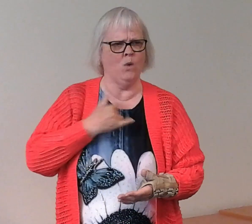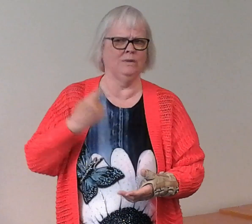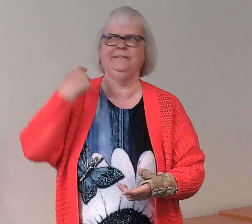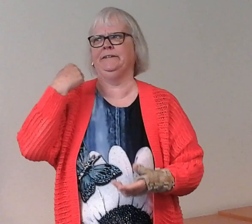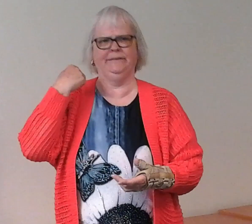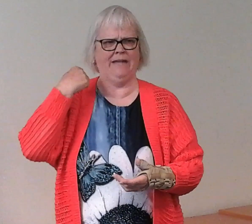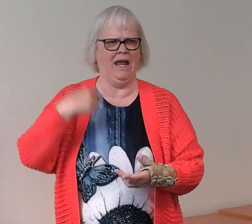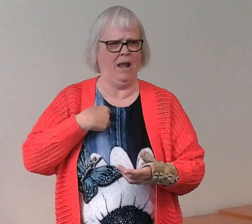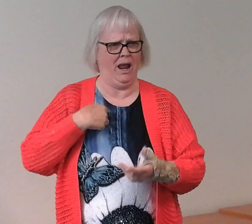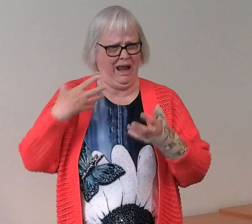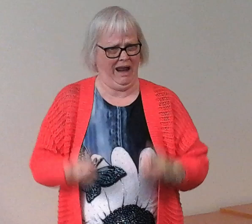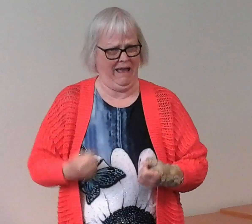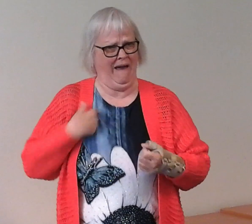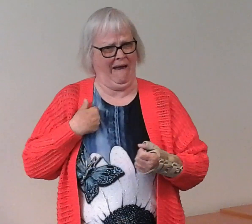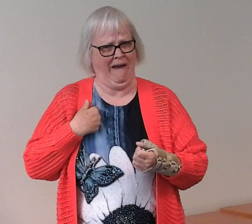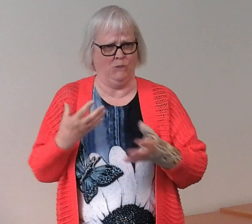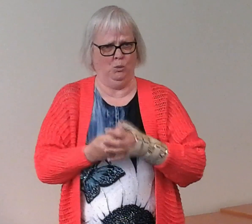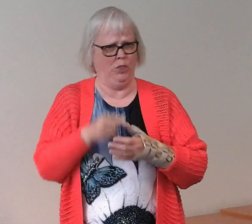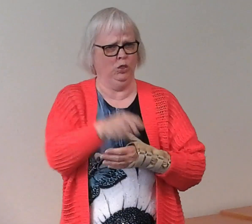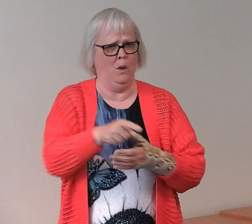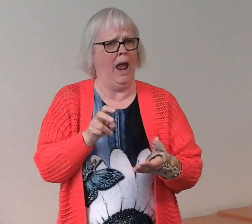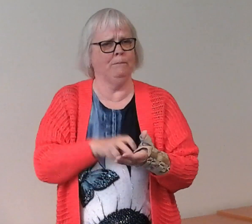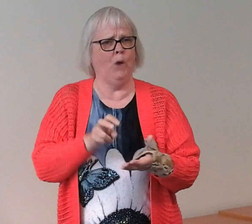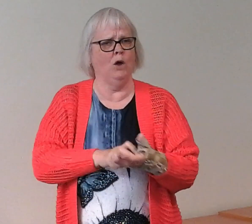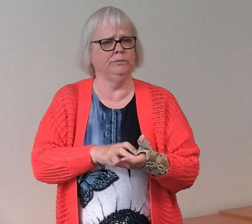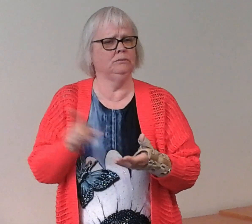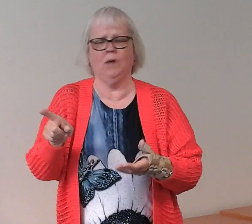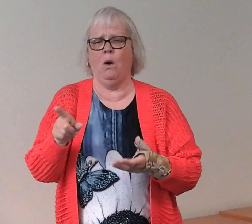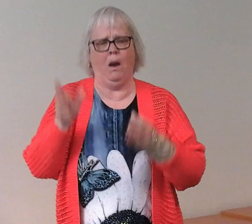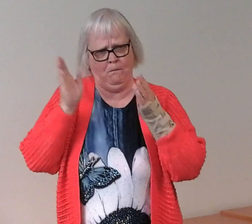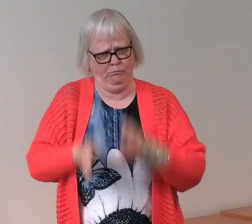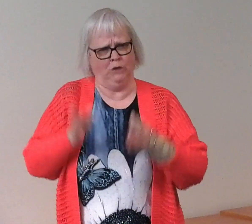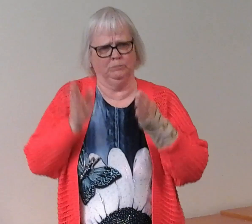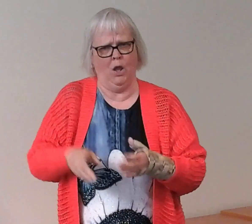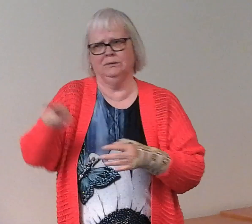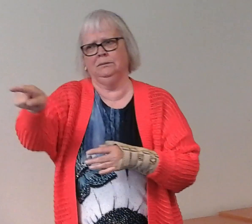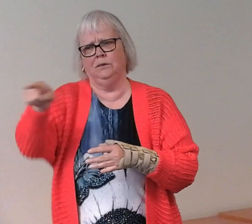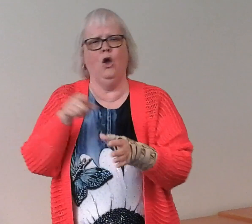had a phone call the previous night and had to go to an appointment that she